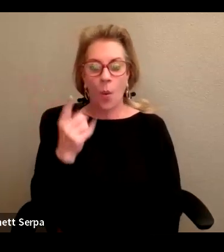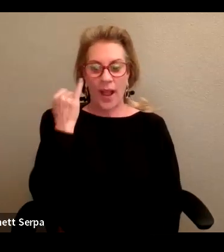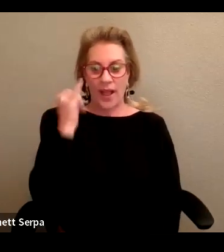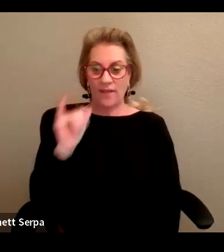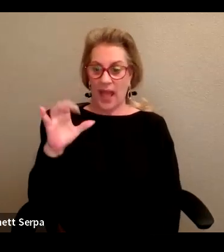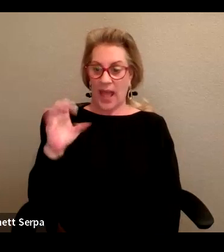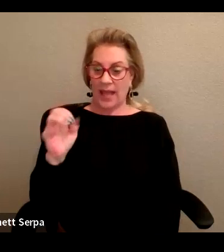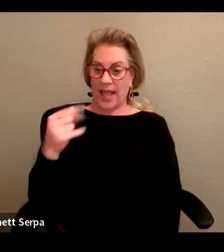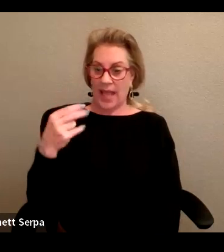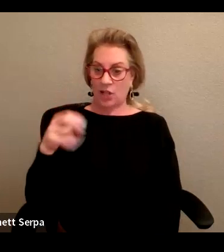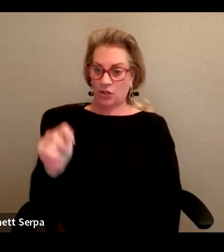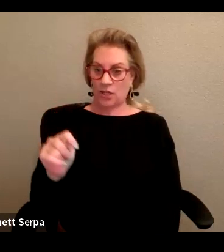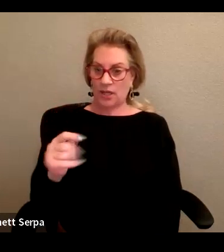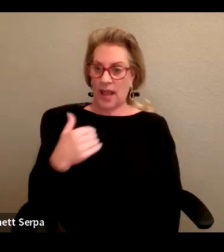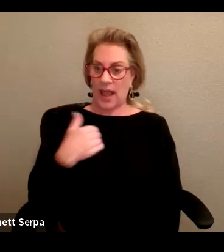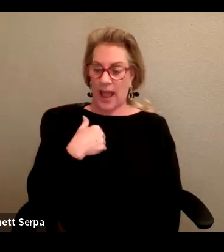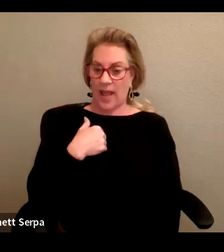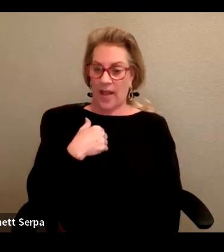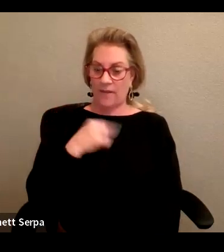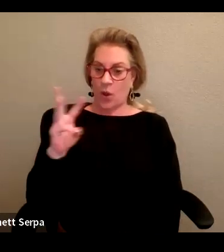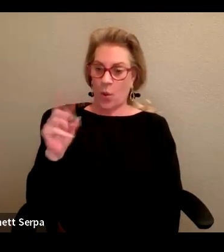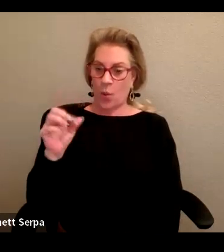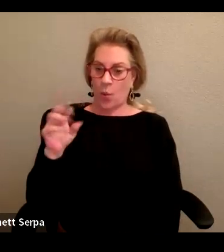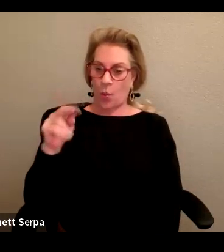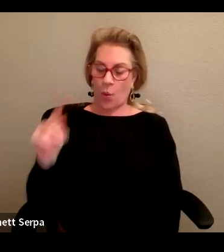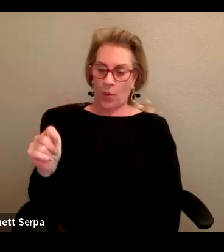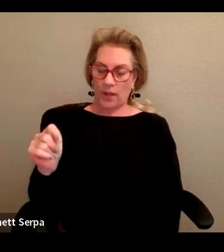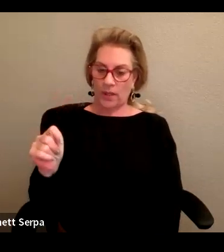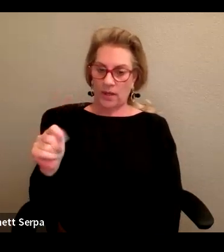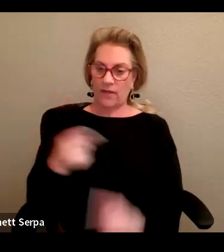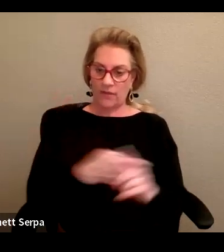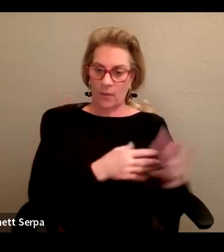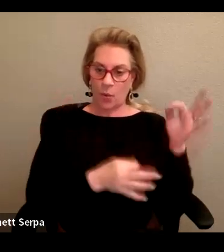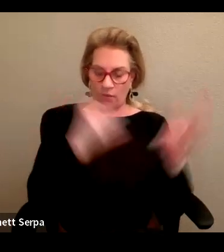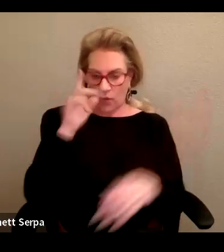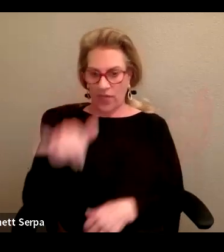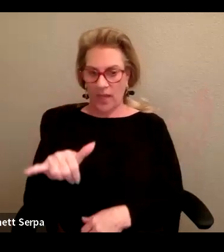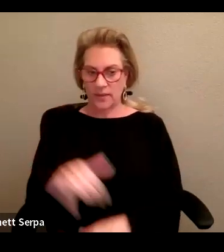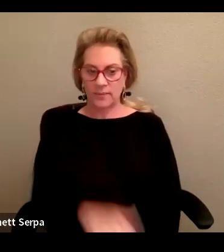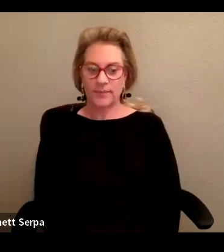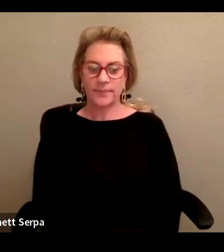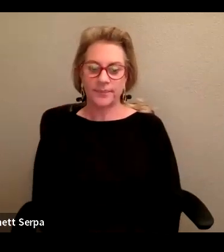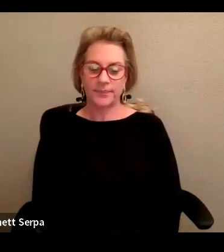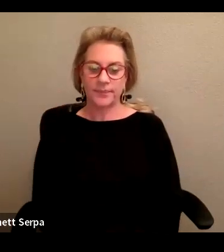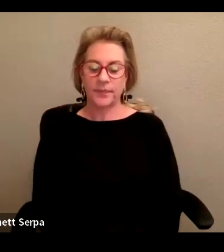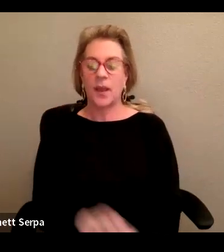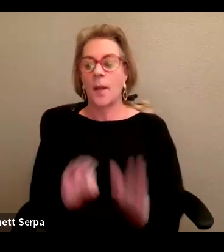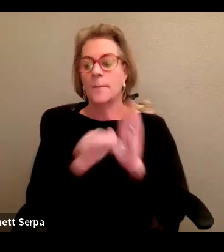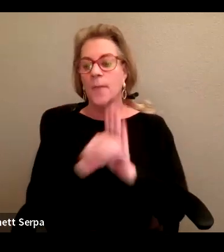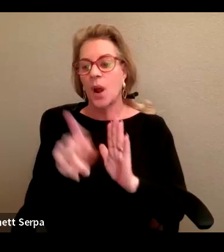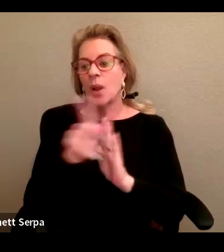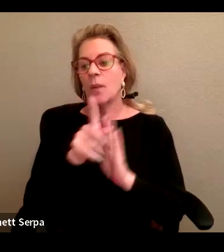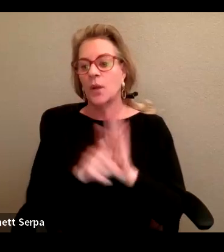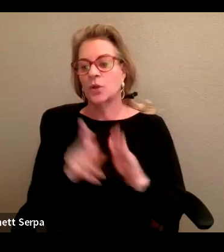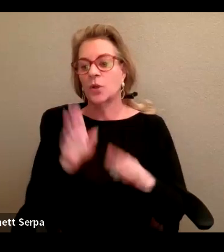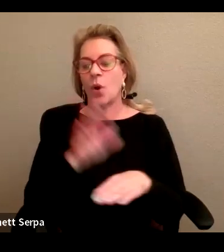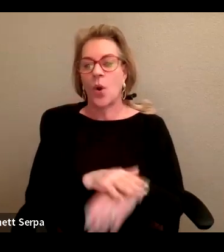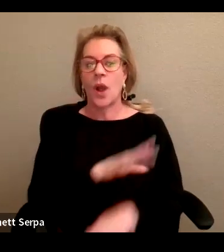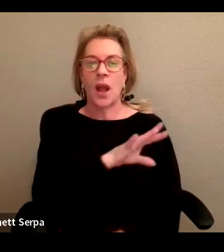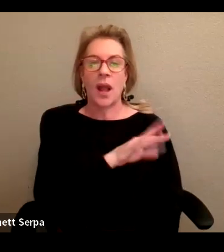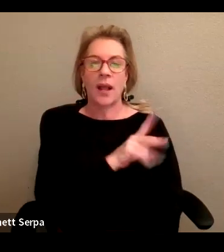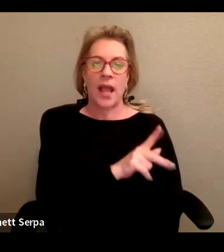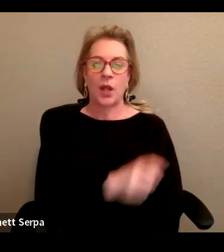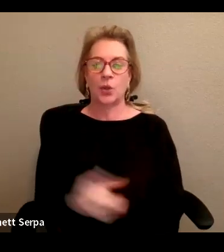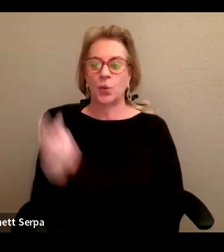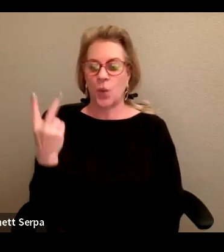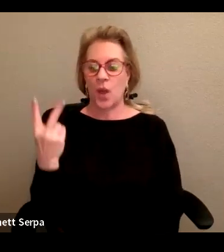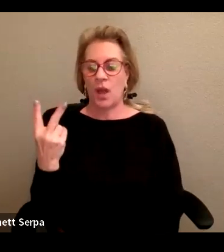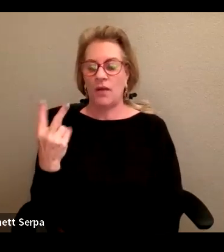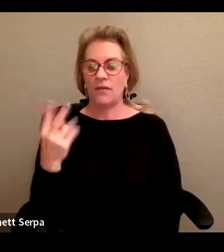were to have a Judicial warrant with that the model policies on k212 uh provide a summary of